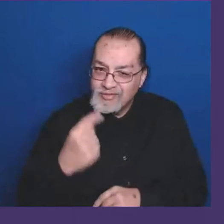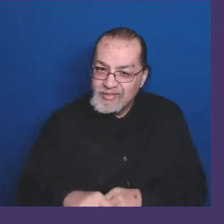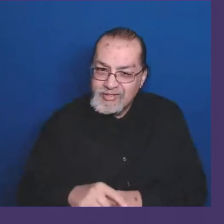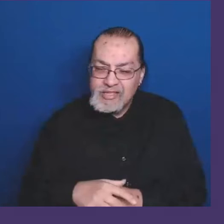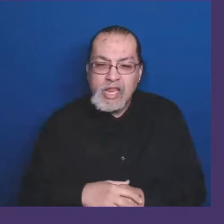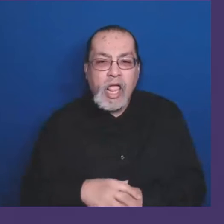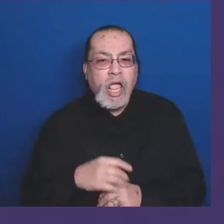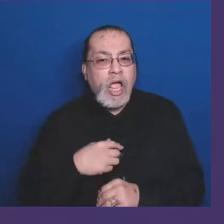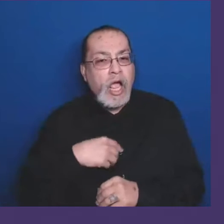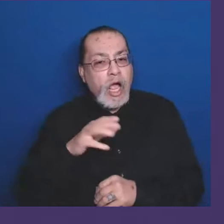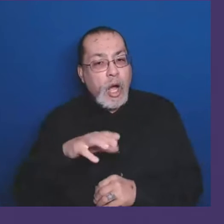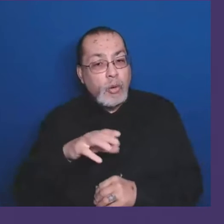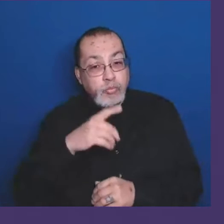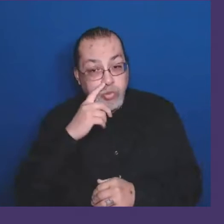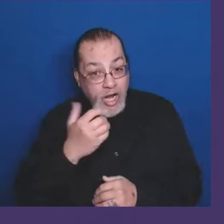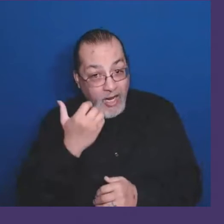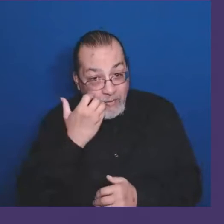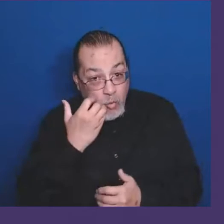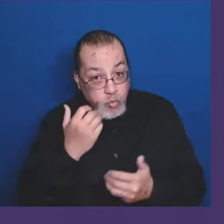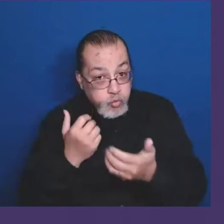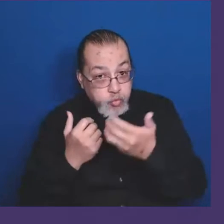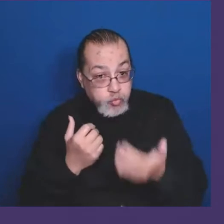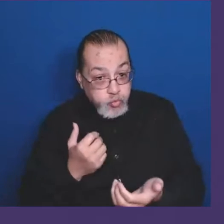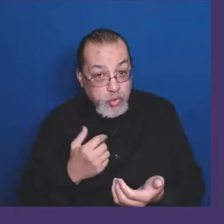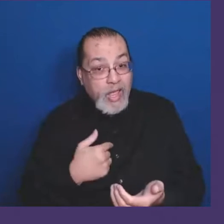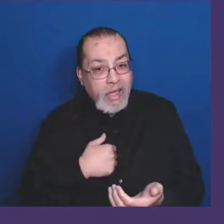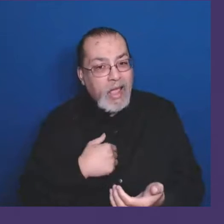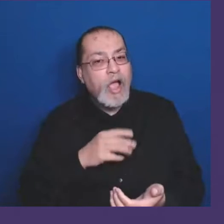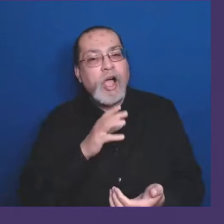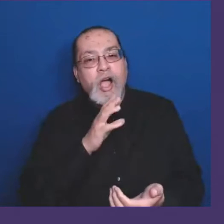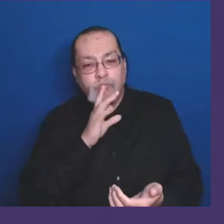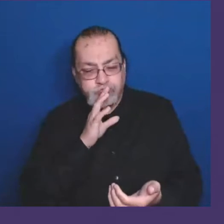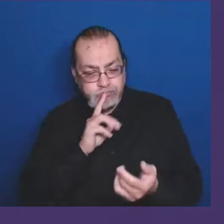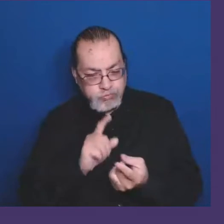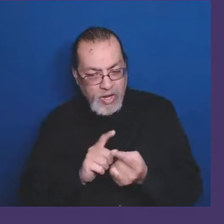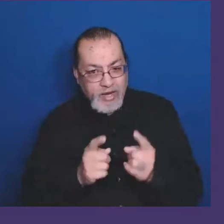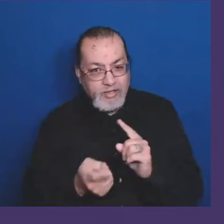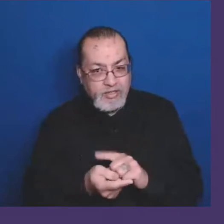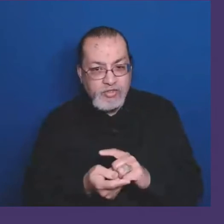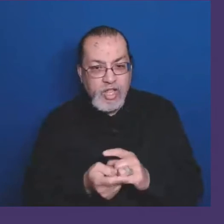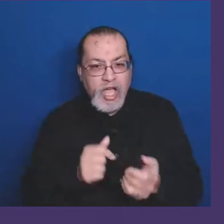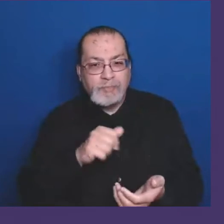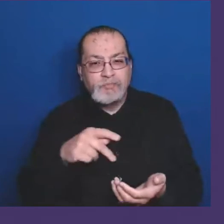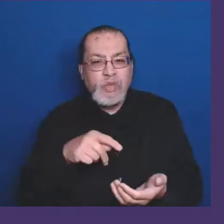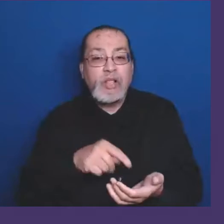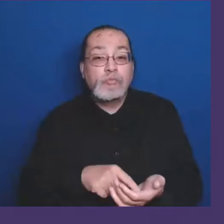translate it into Russian language. Laura Davis: We want to provide a space where actually everybody that wants to work